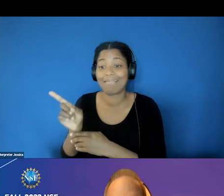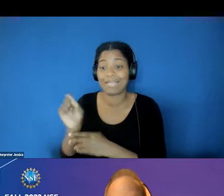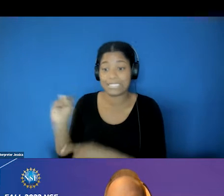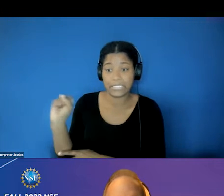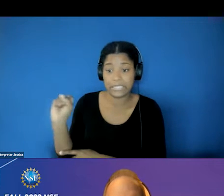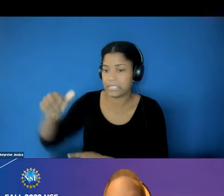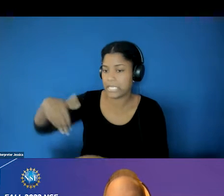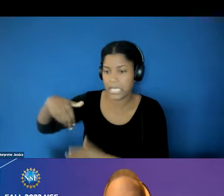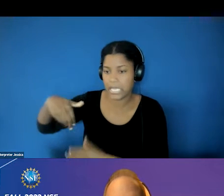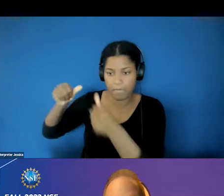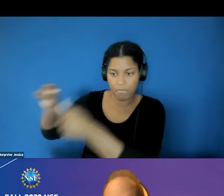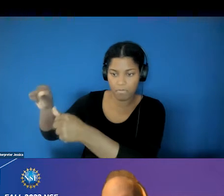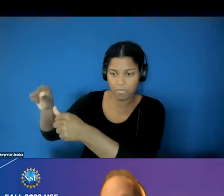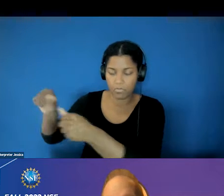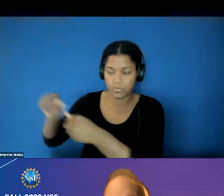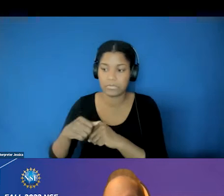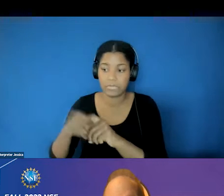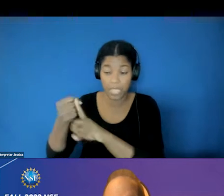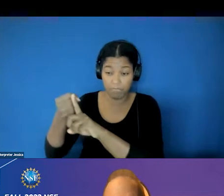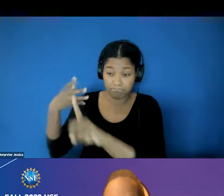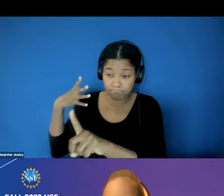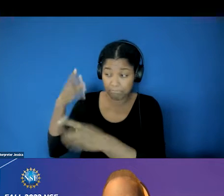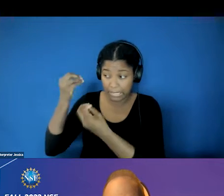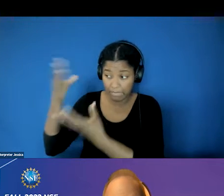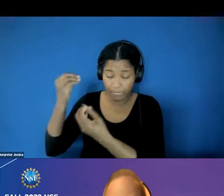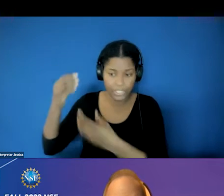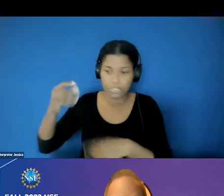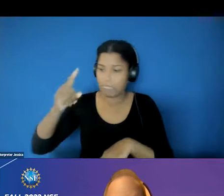and details cannot be revealed before it is actually posted.